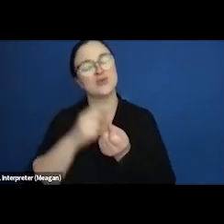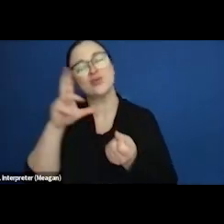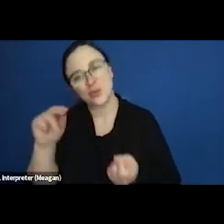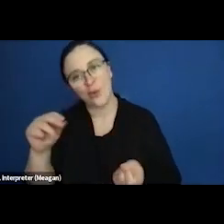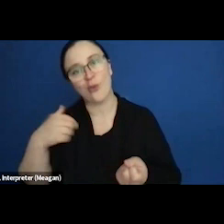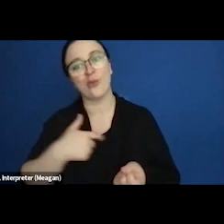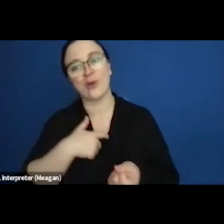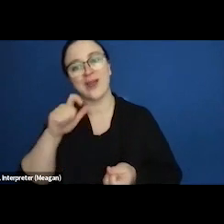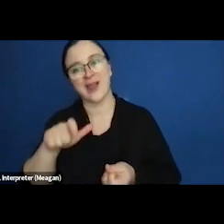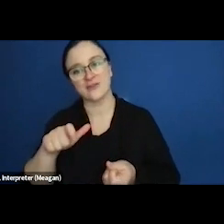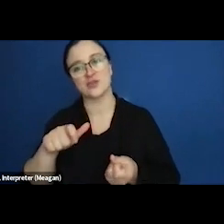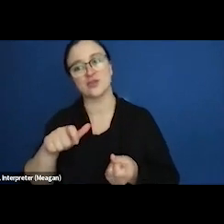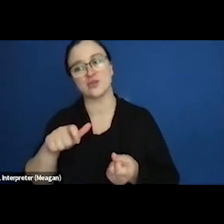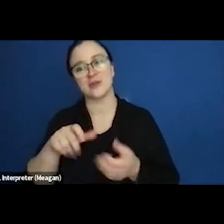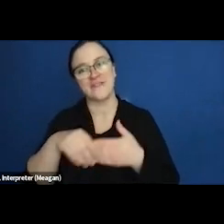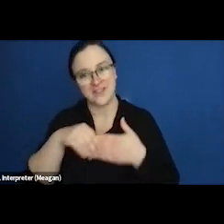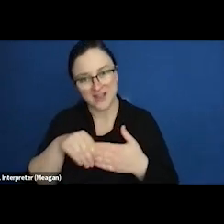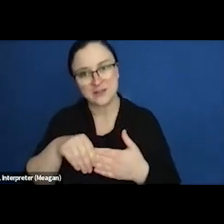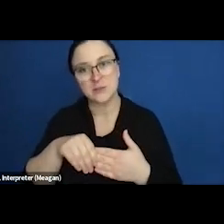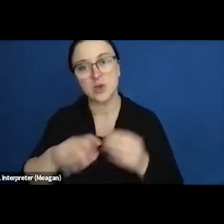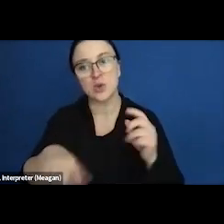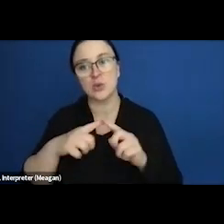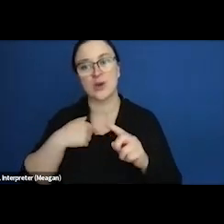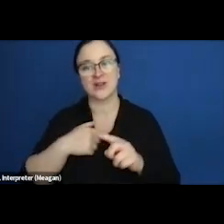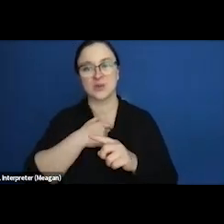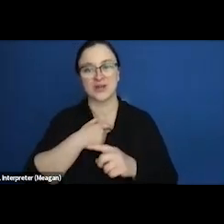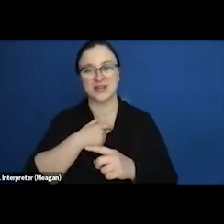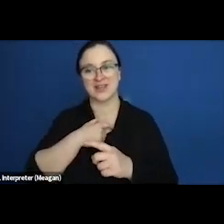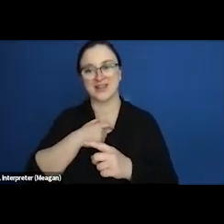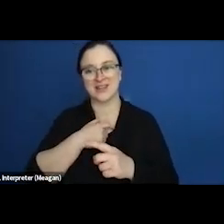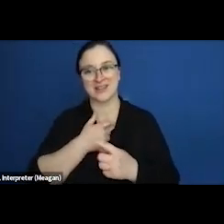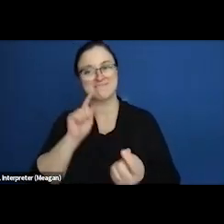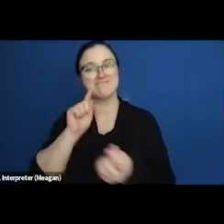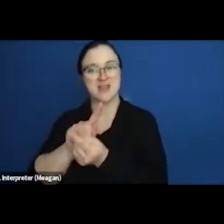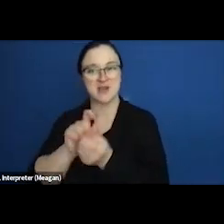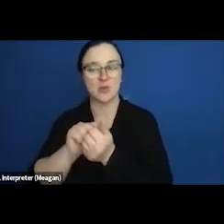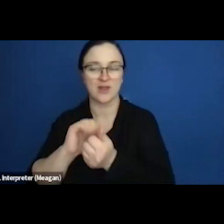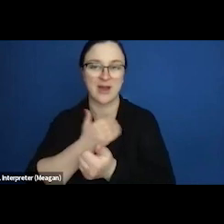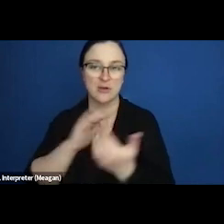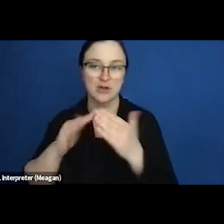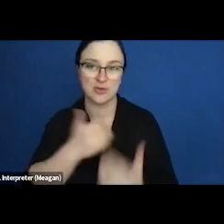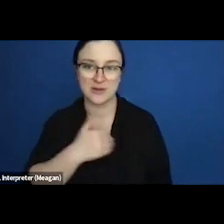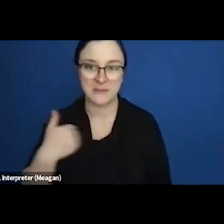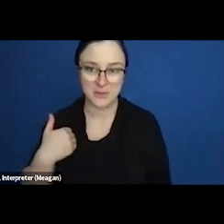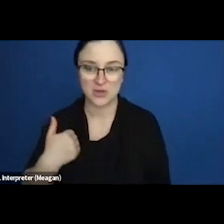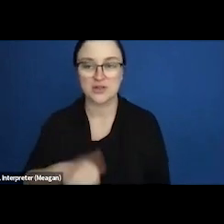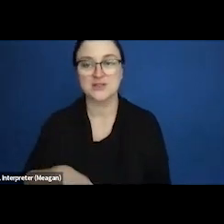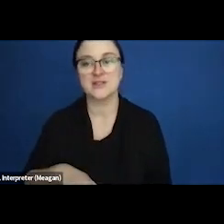in kind of meeting our community members where they are and being able to expand